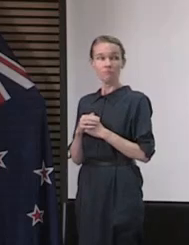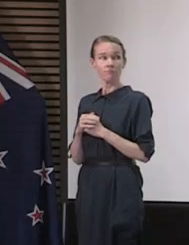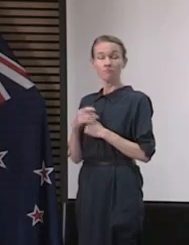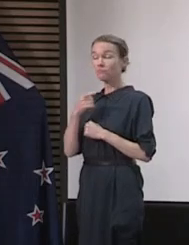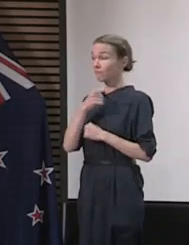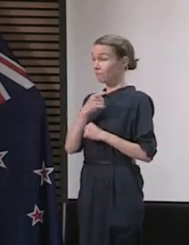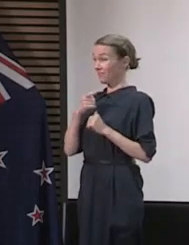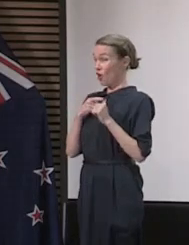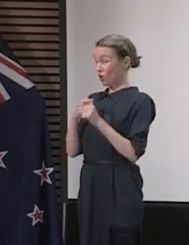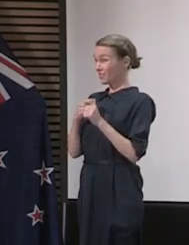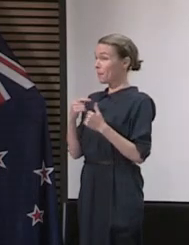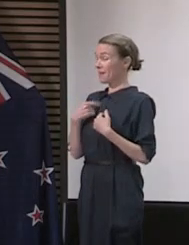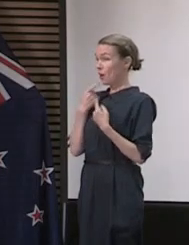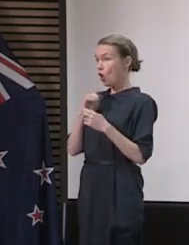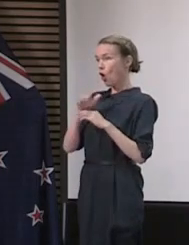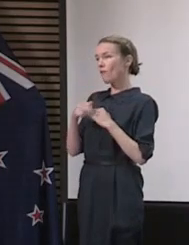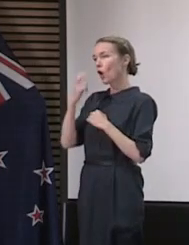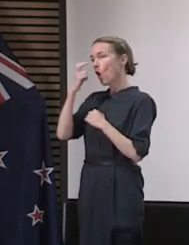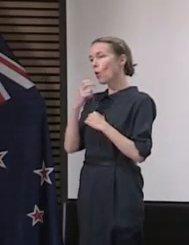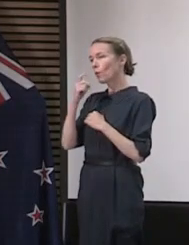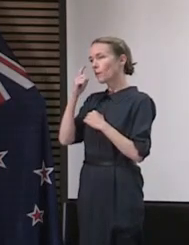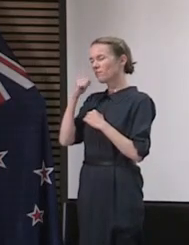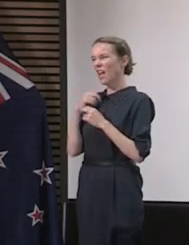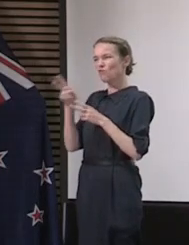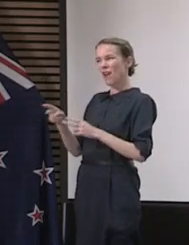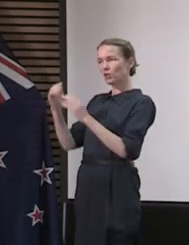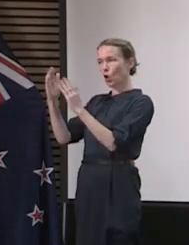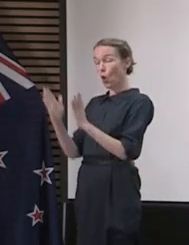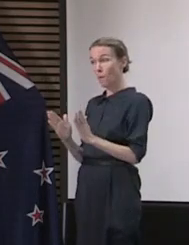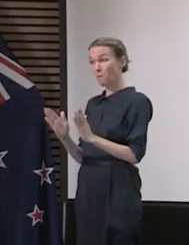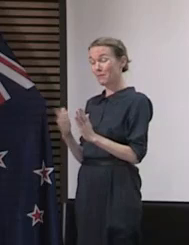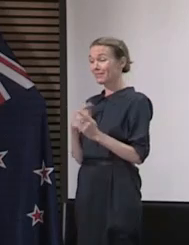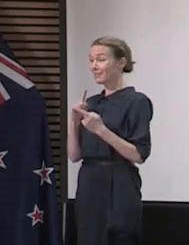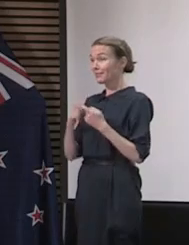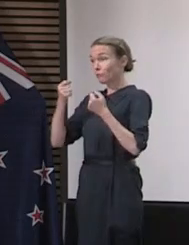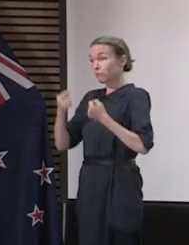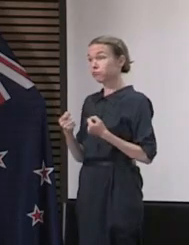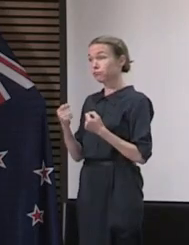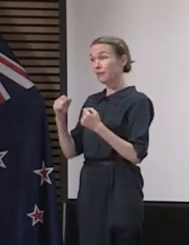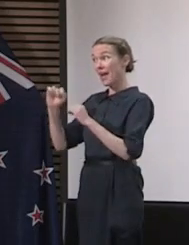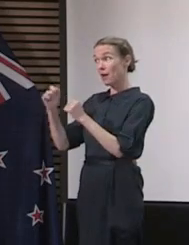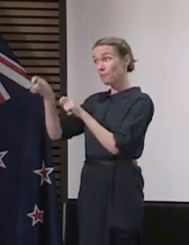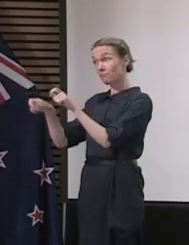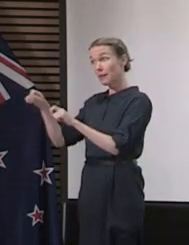talking about. The arrangement in aged residential care is still no visiting, except in